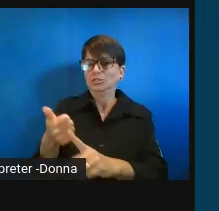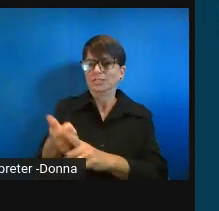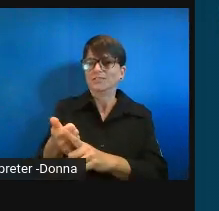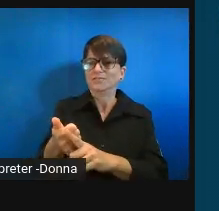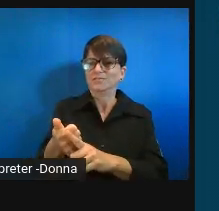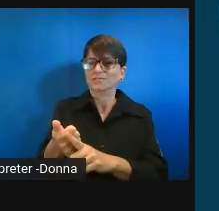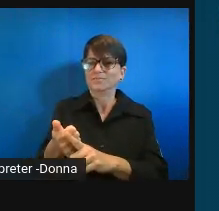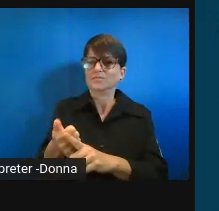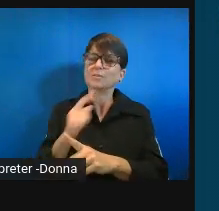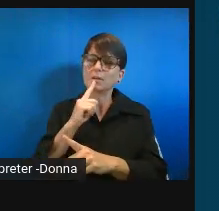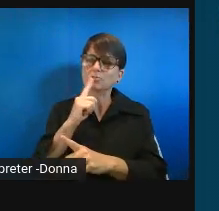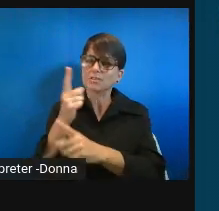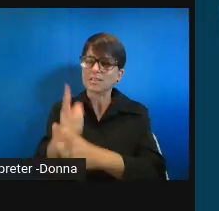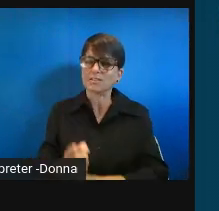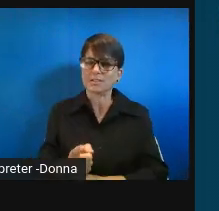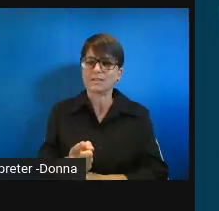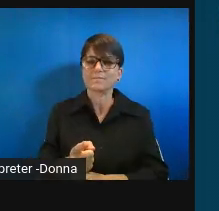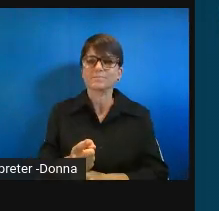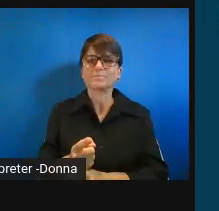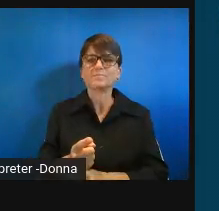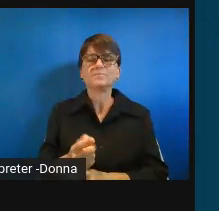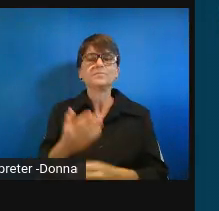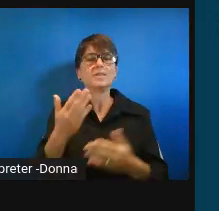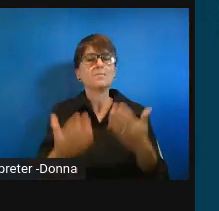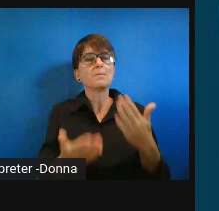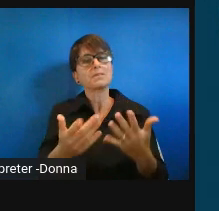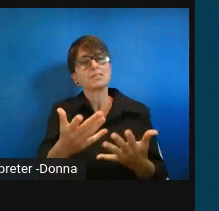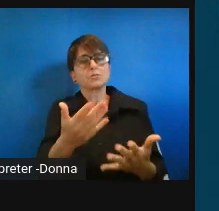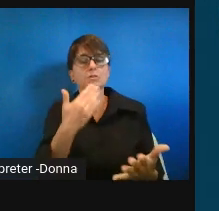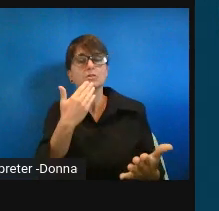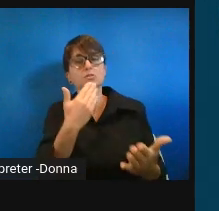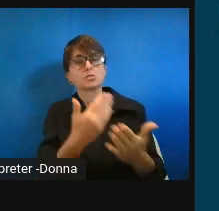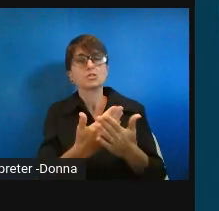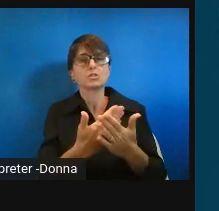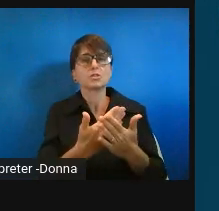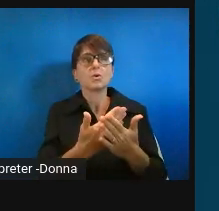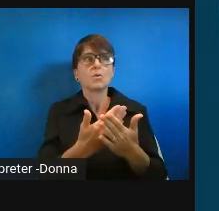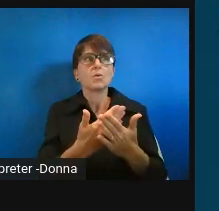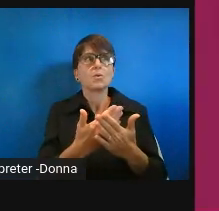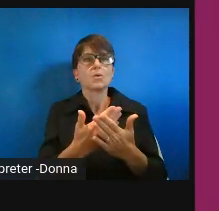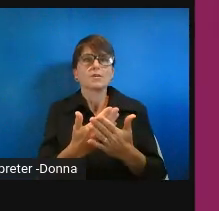They may do a reasonable job of identifying what’s in the picture, but they lack your context.